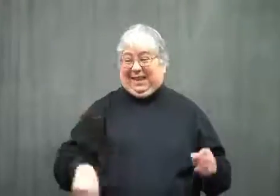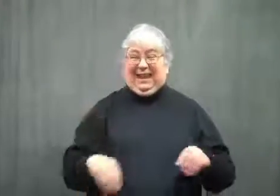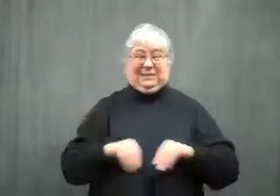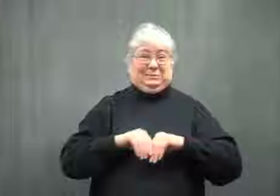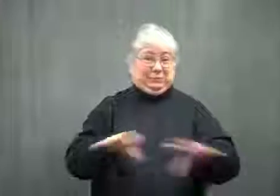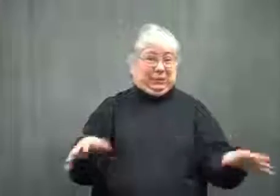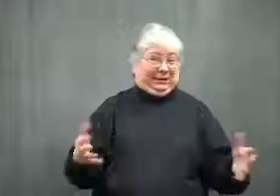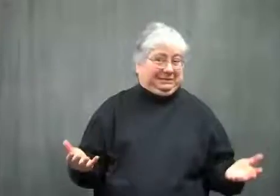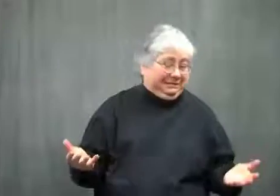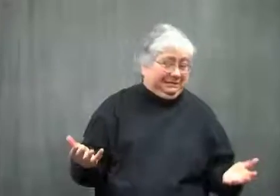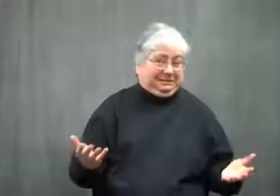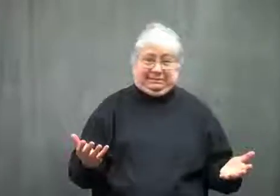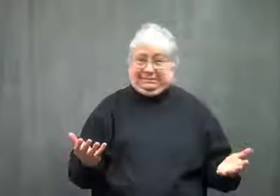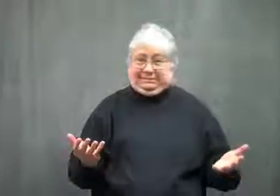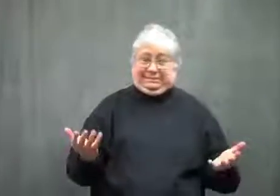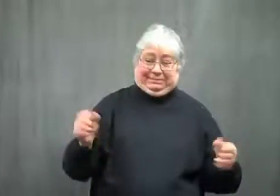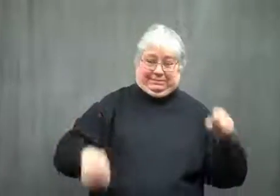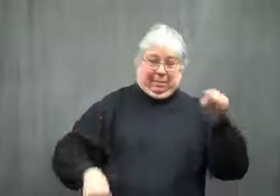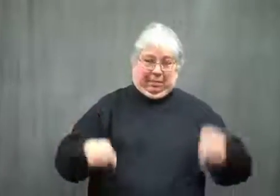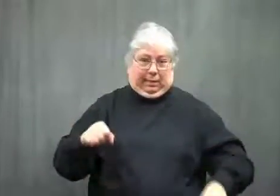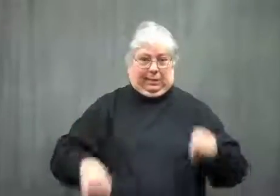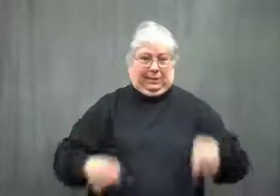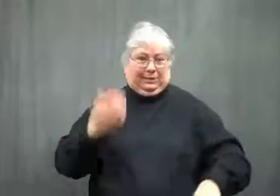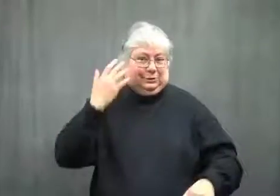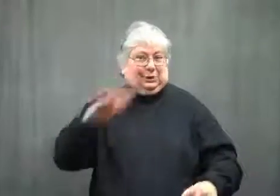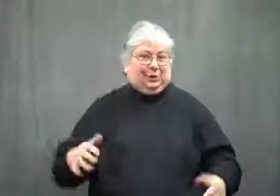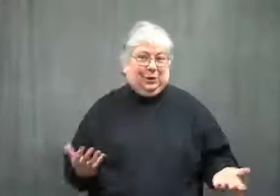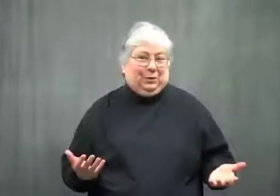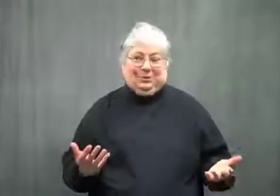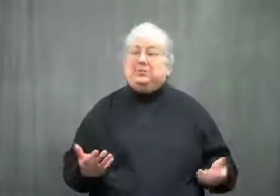There could be a release of radiation, they just don't know.